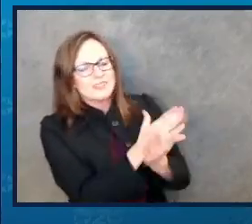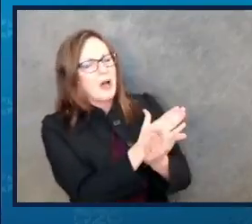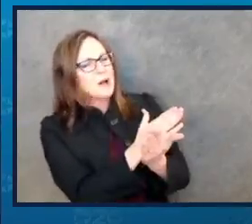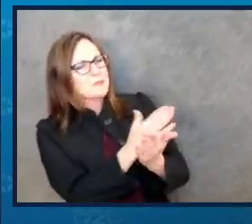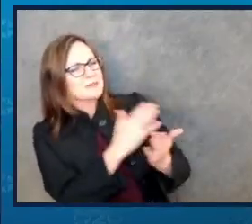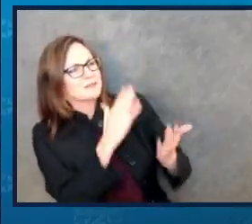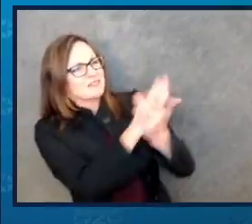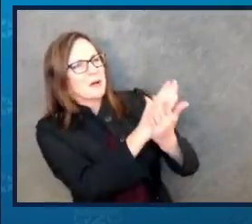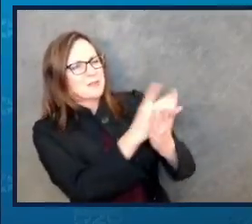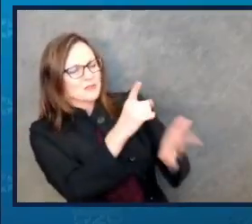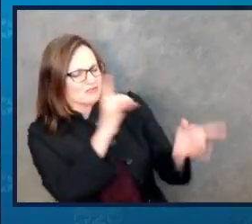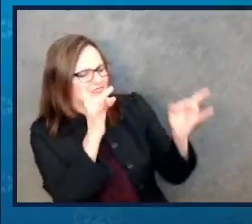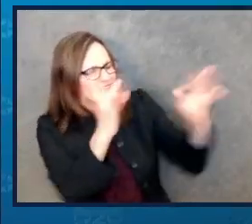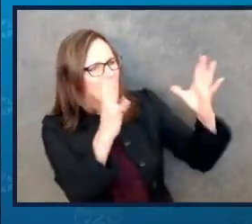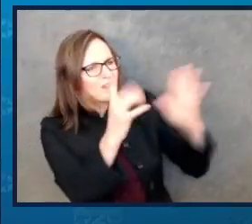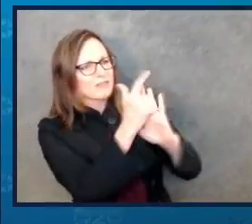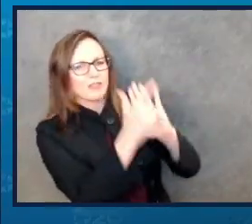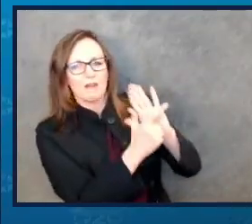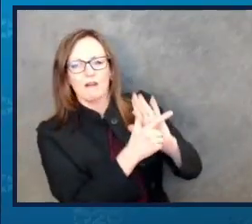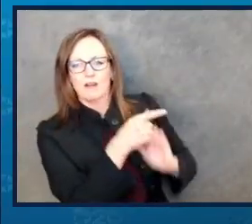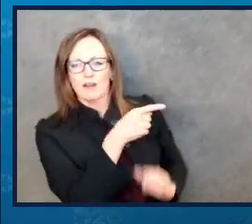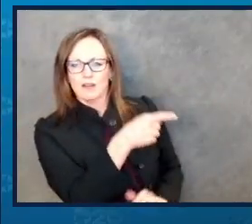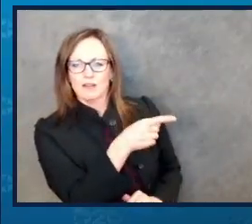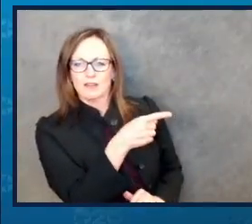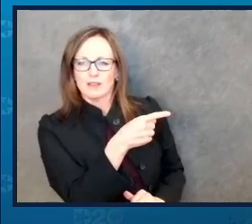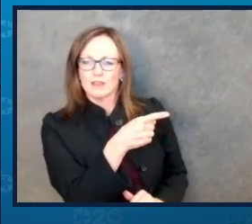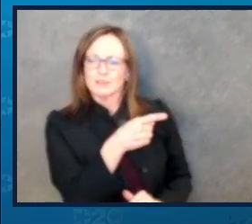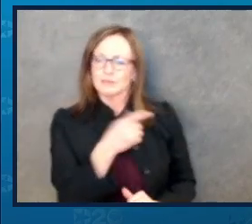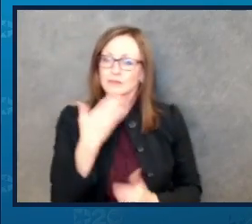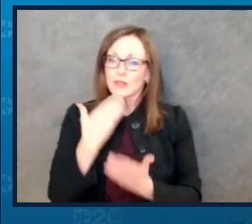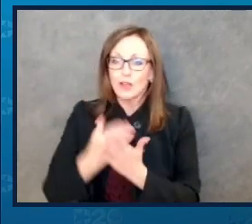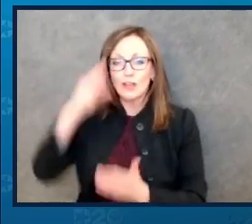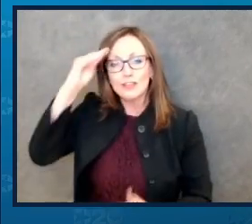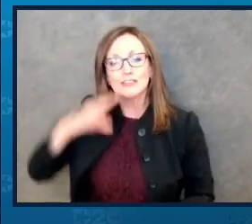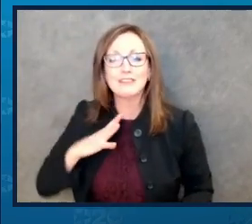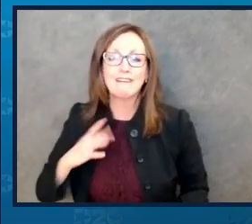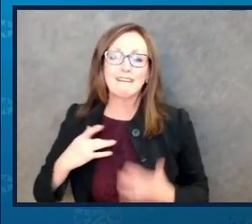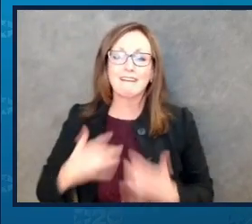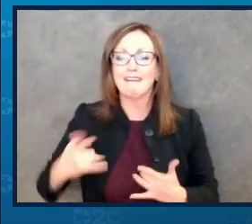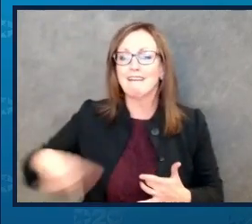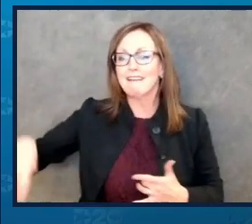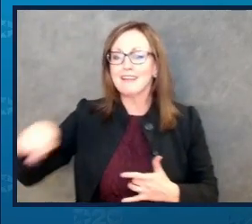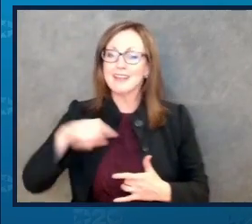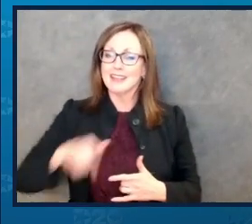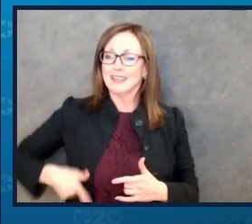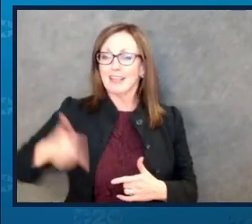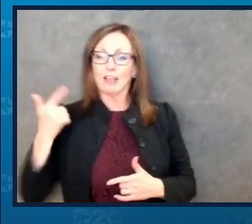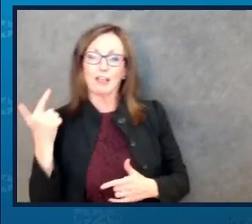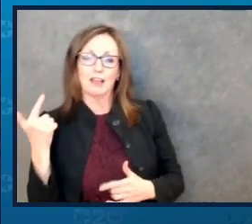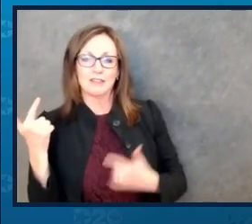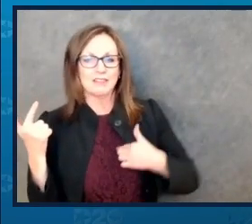WE ASKED. THEY SAY A GOOD GUY WITH A GUN